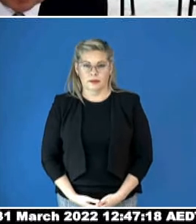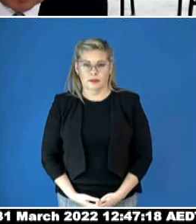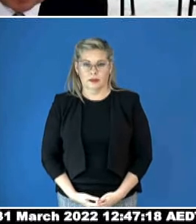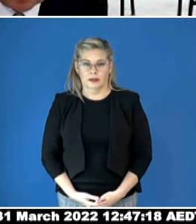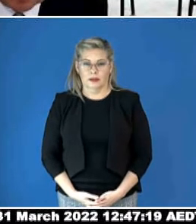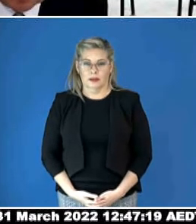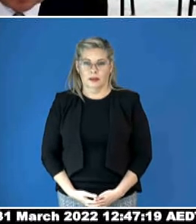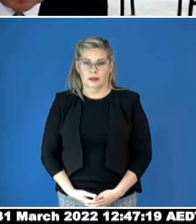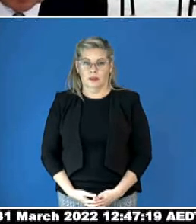Can you see